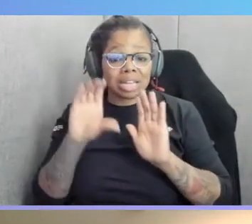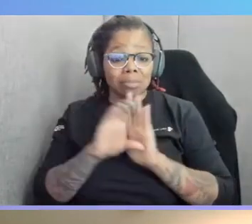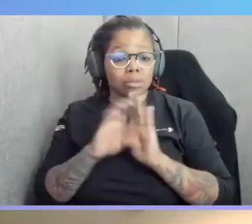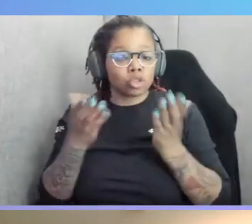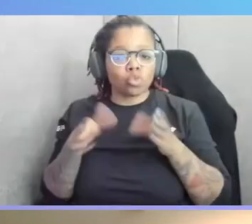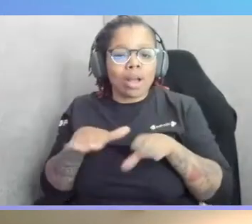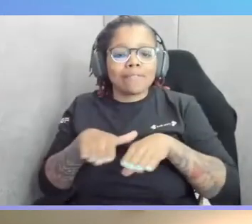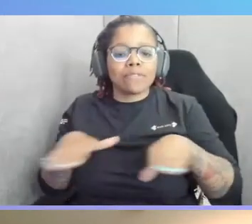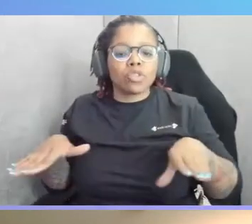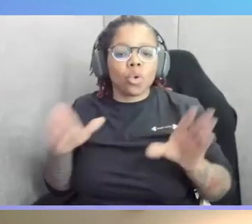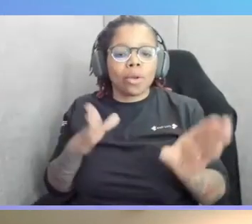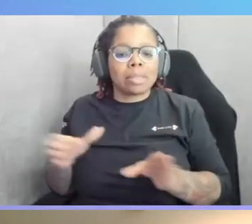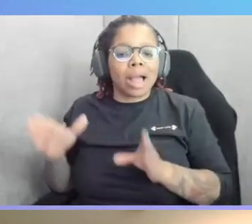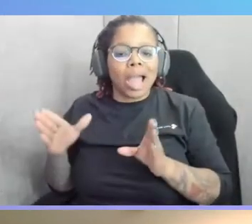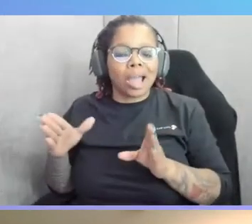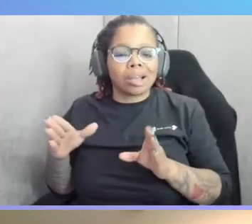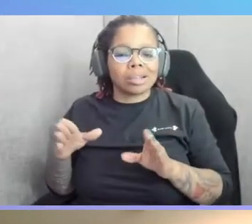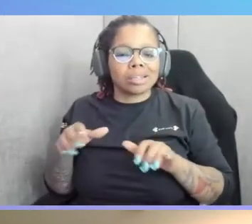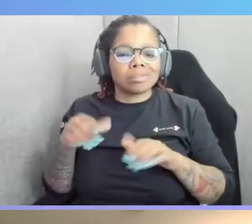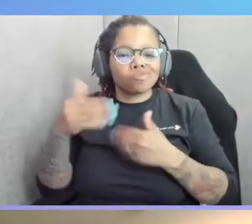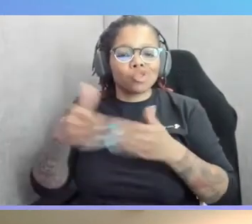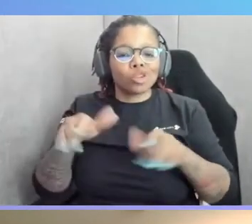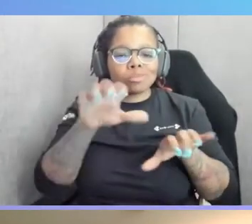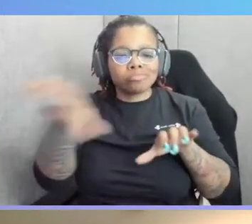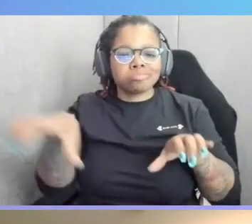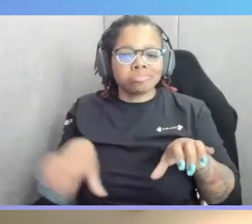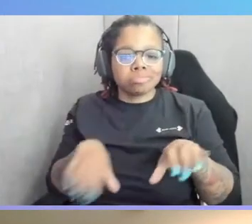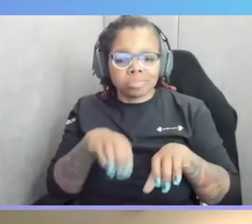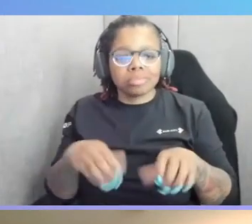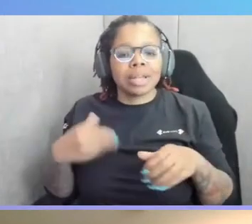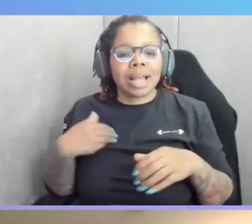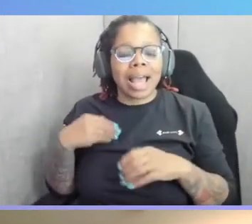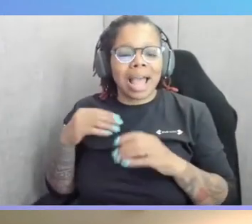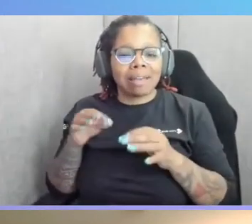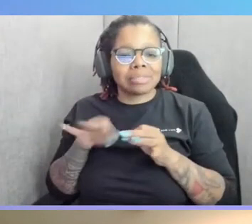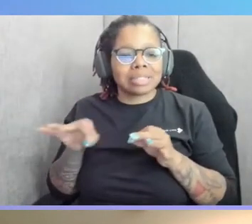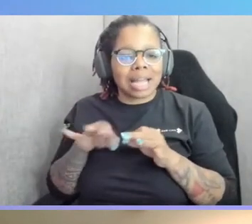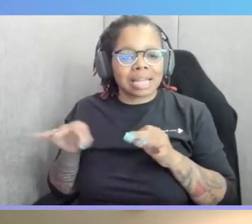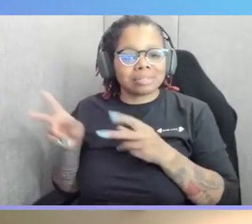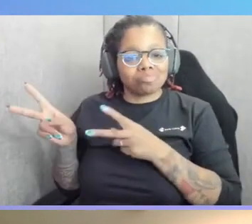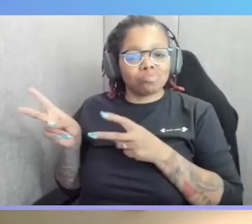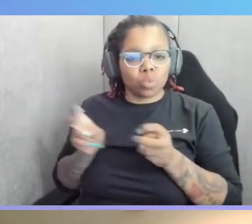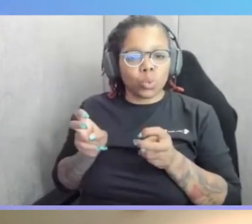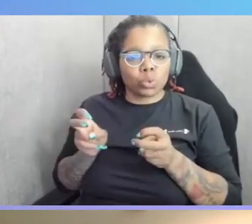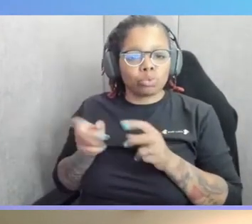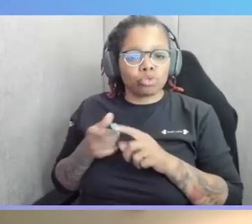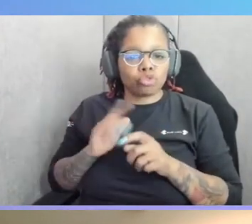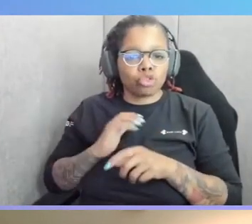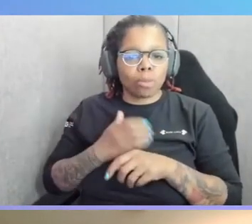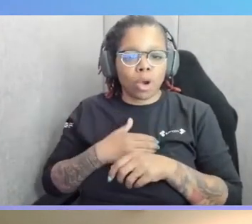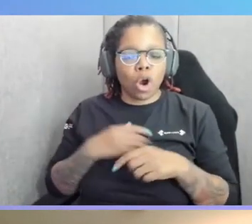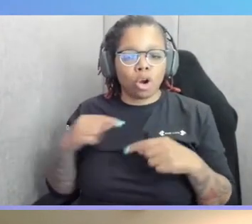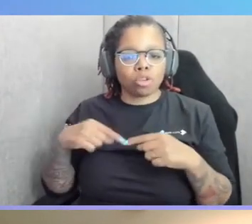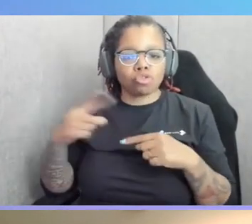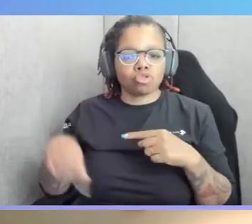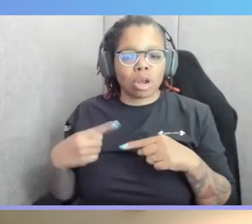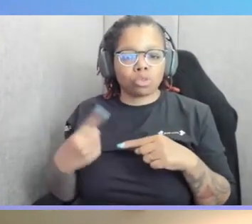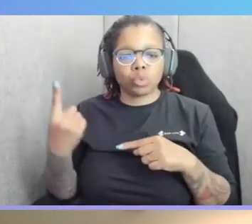the following text, which is pulled from from our round one.